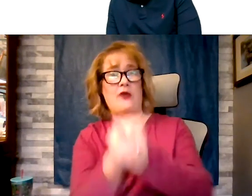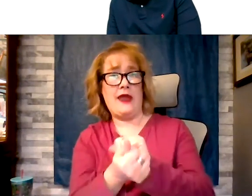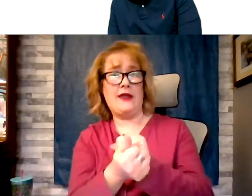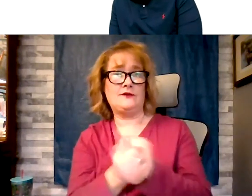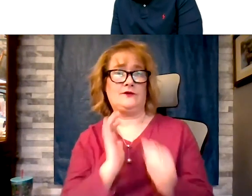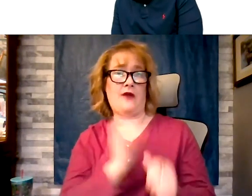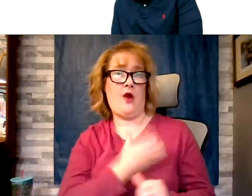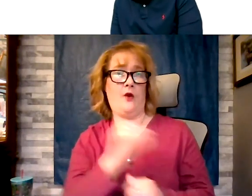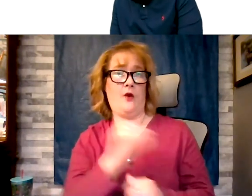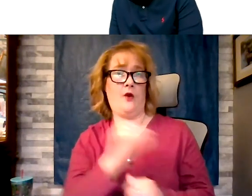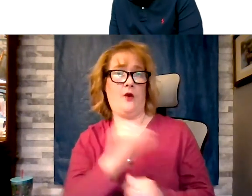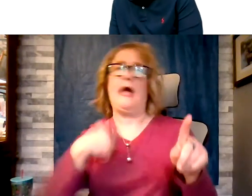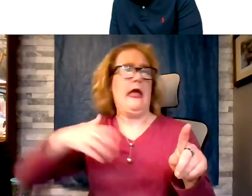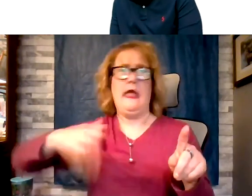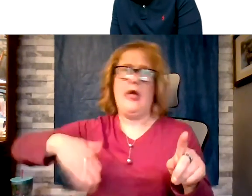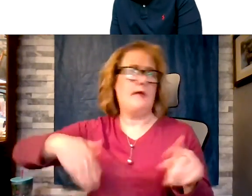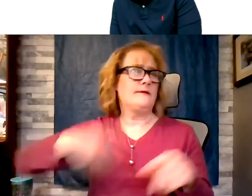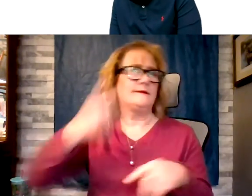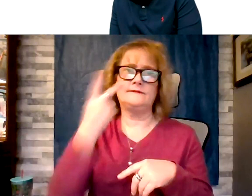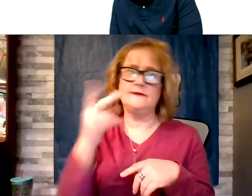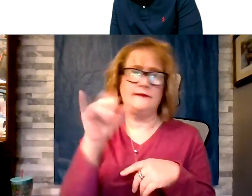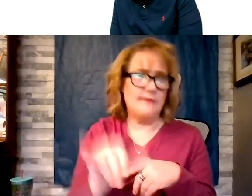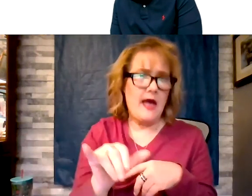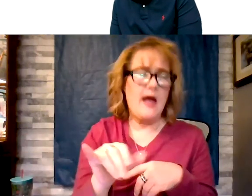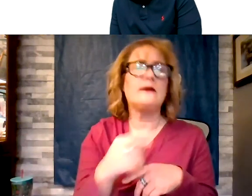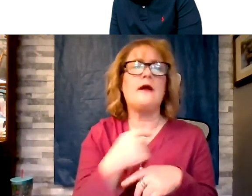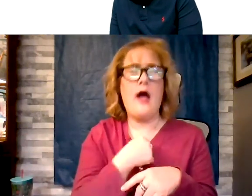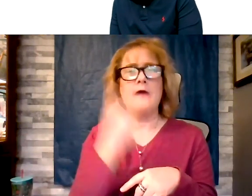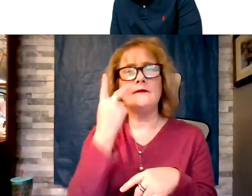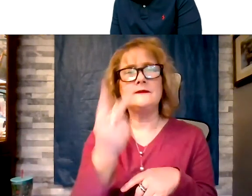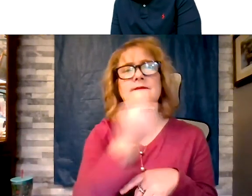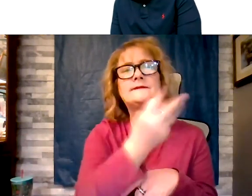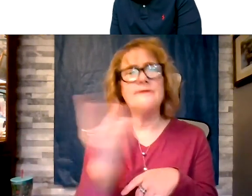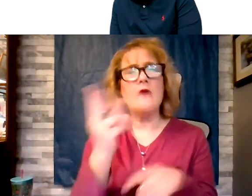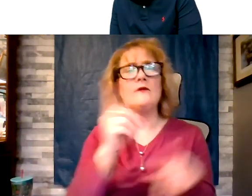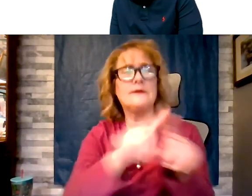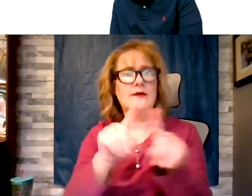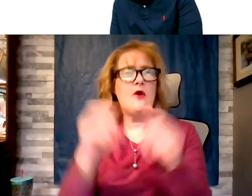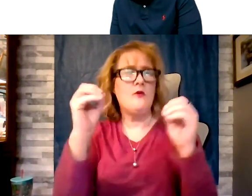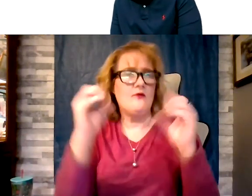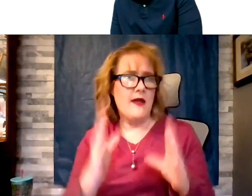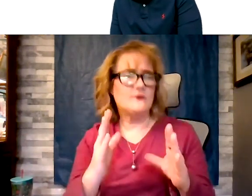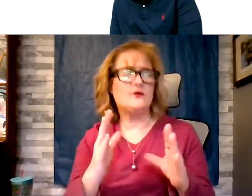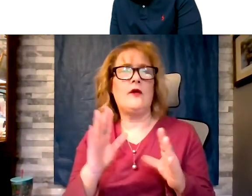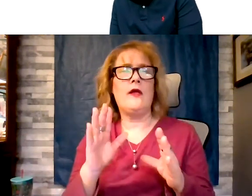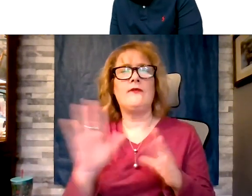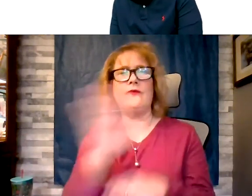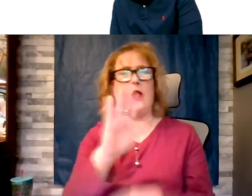I have seen several of the professors in there talk who have -- are strongly advocating